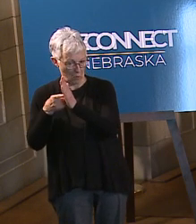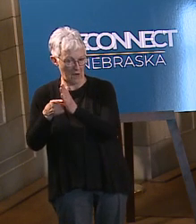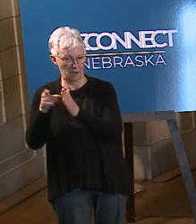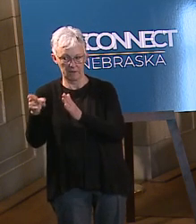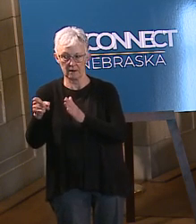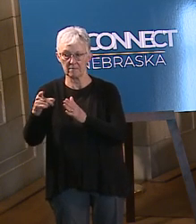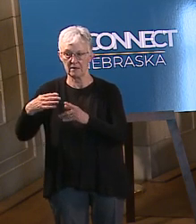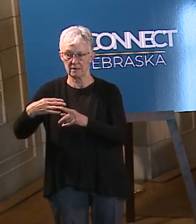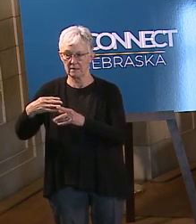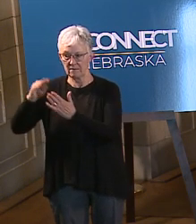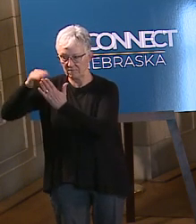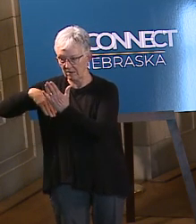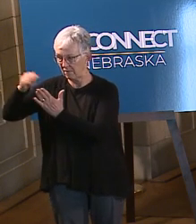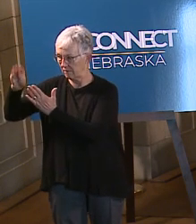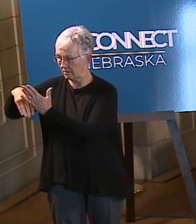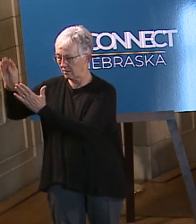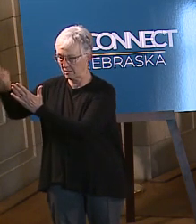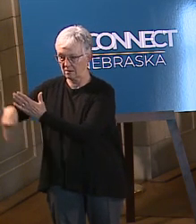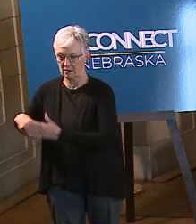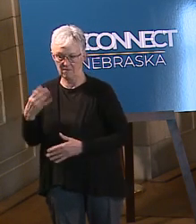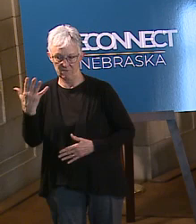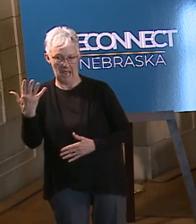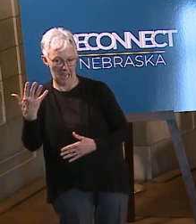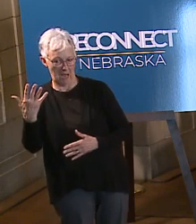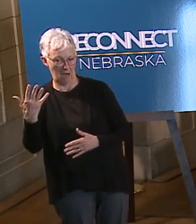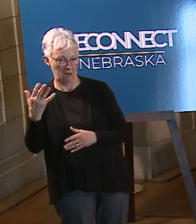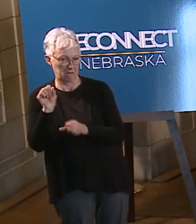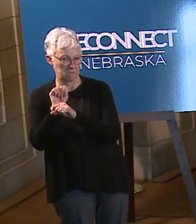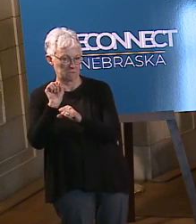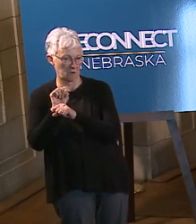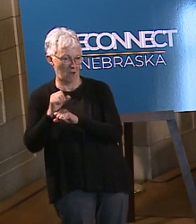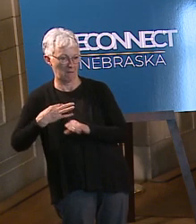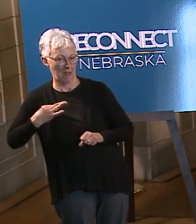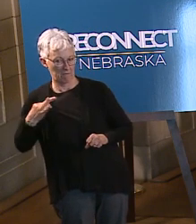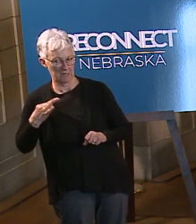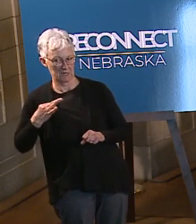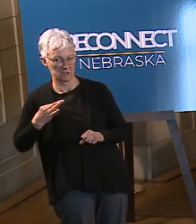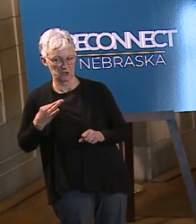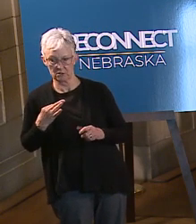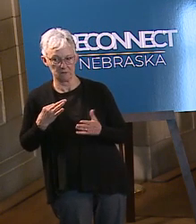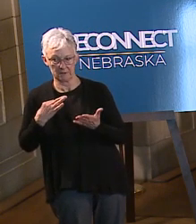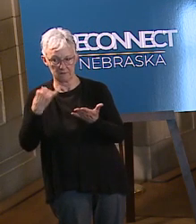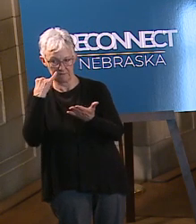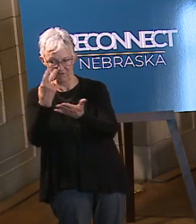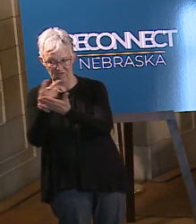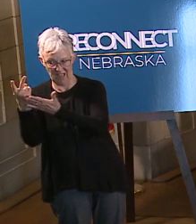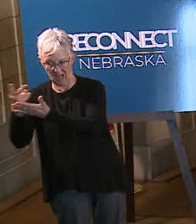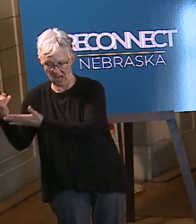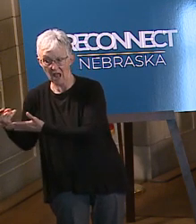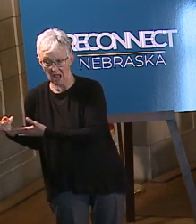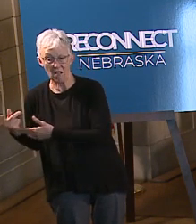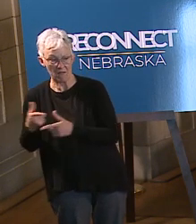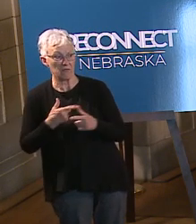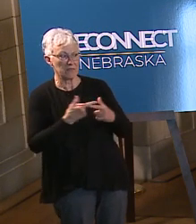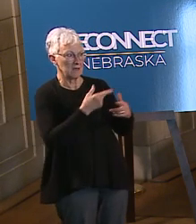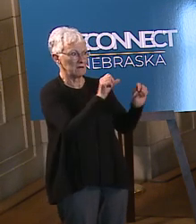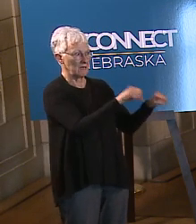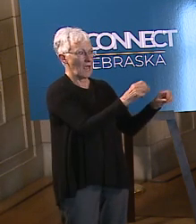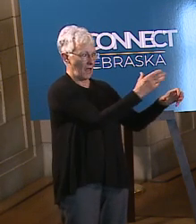REQUIREMENT, MADE IT DIFFICULT FOR THE FRAUDSTERS. STARTING LAST JULY 12TH, THEY